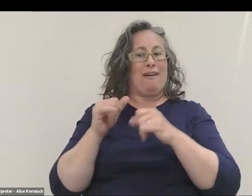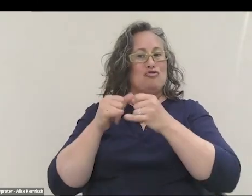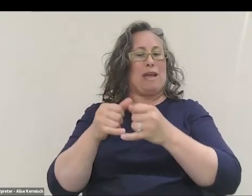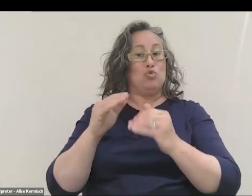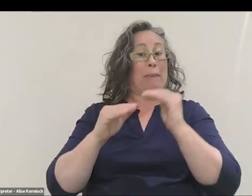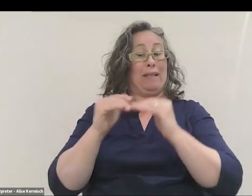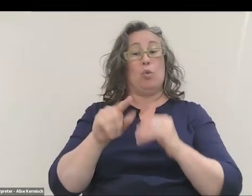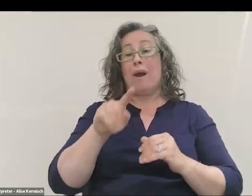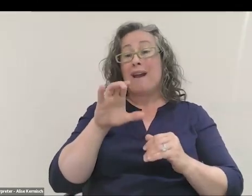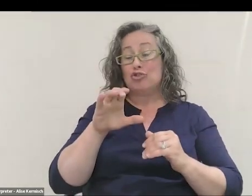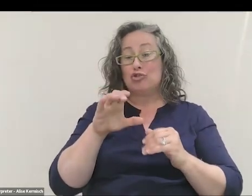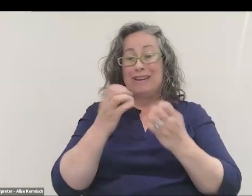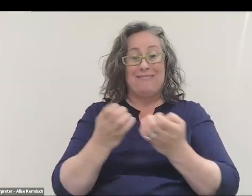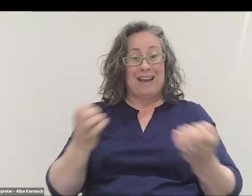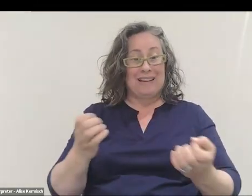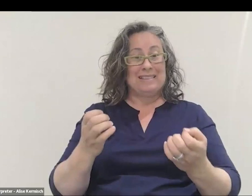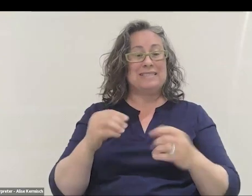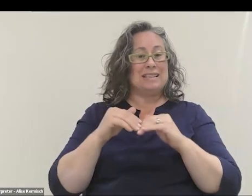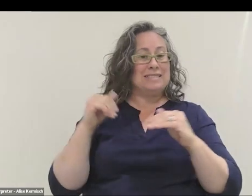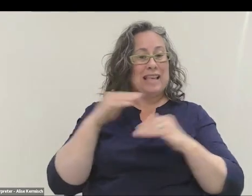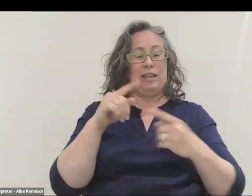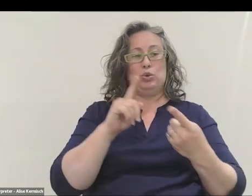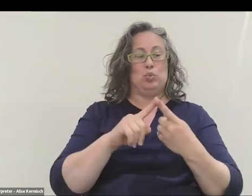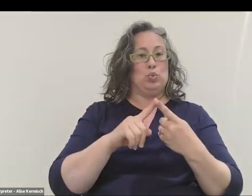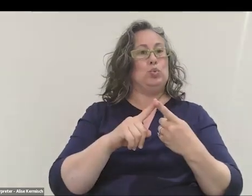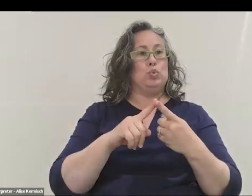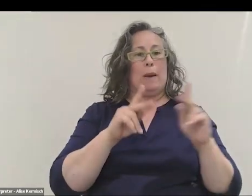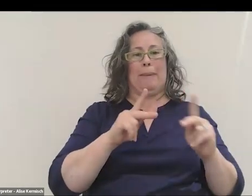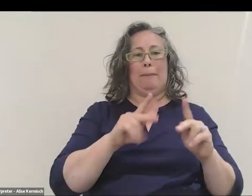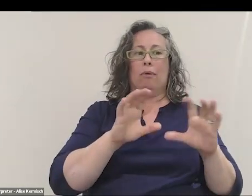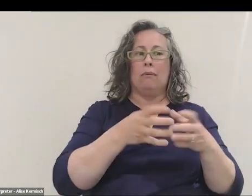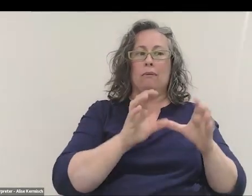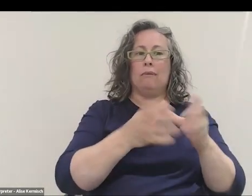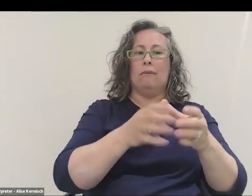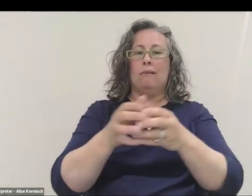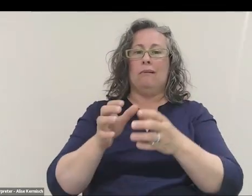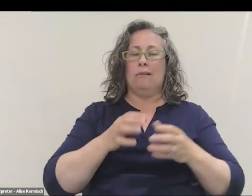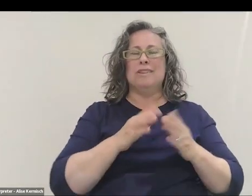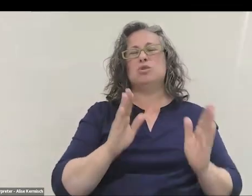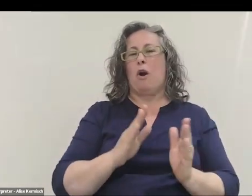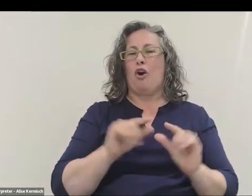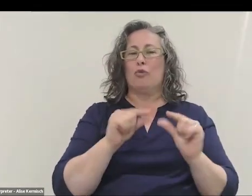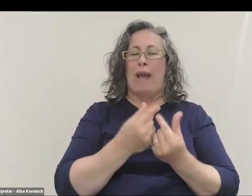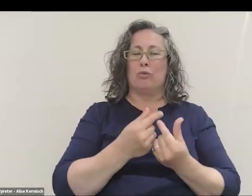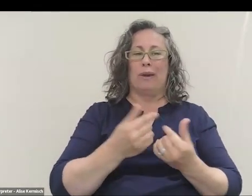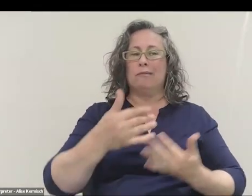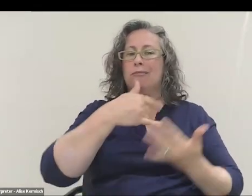in these Eclipse kits that got sent out to people where there were small gatherings and I think even some at homes where people could engage.